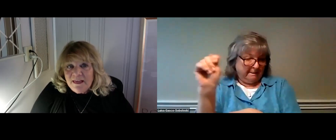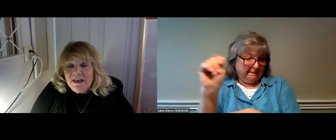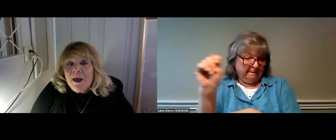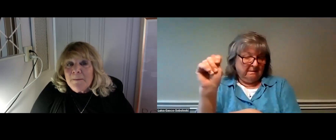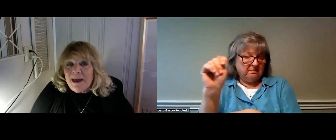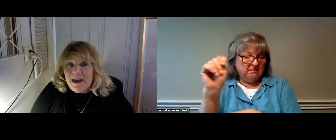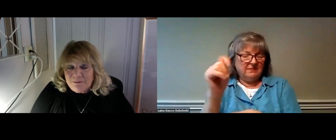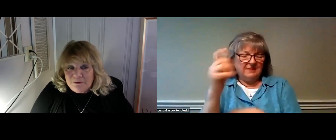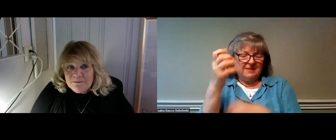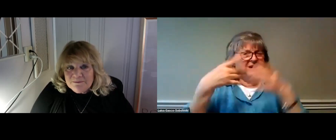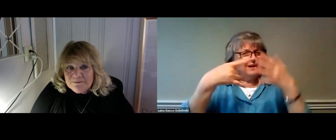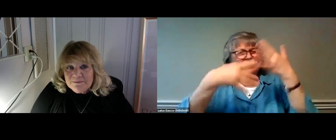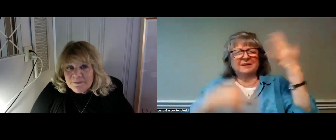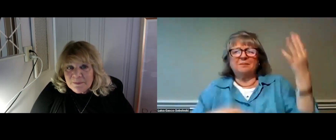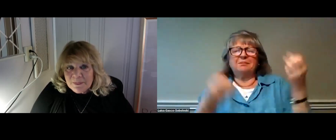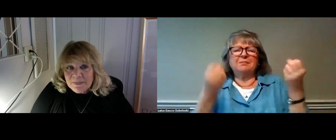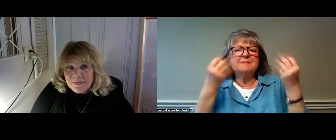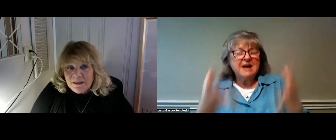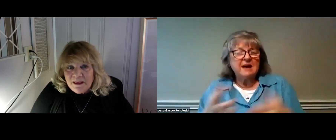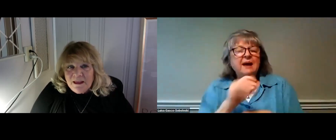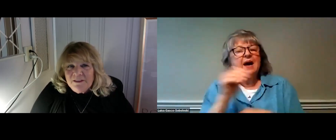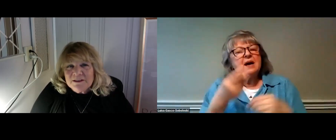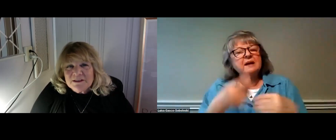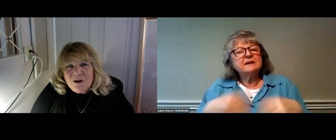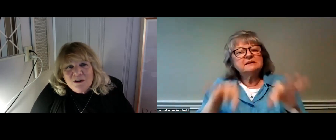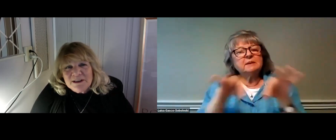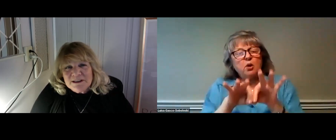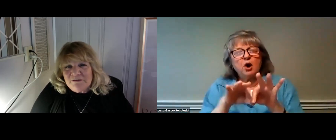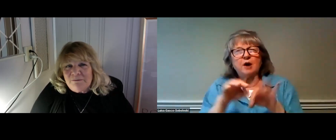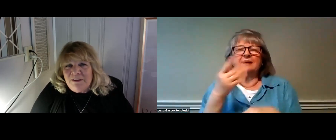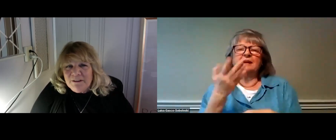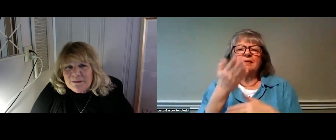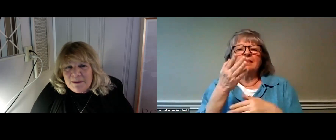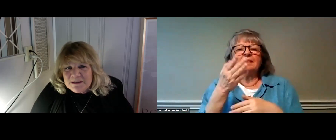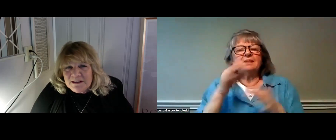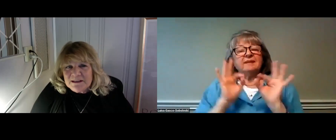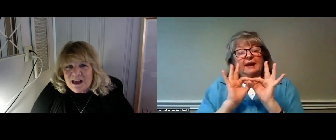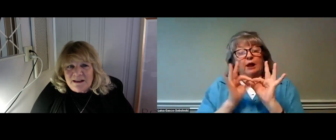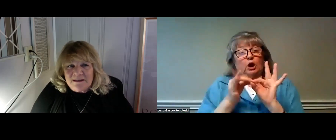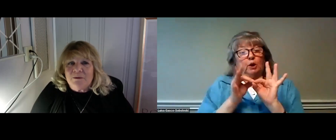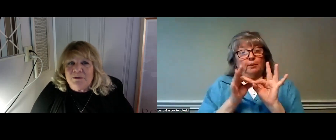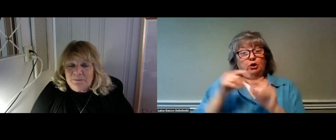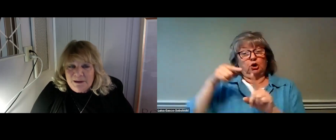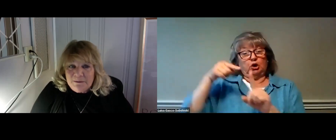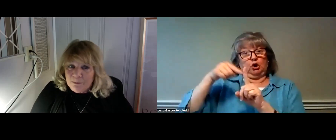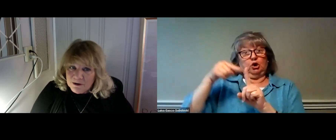Bathroom. There's a whole list of very basic signs that would be important